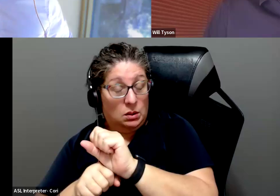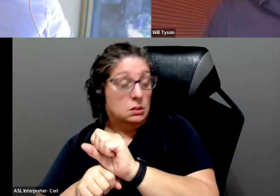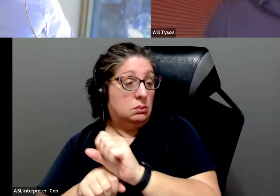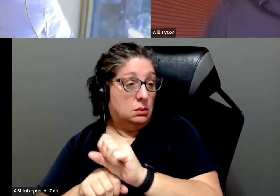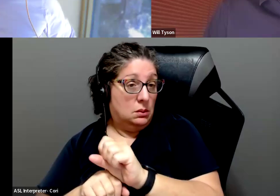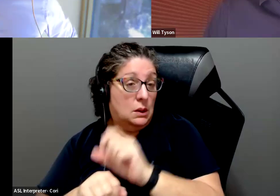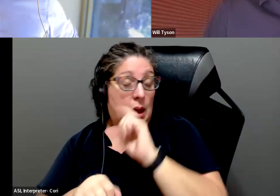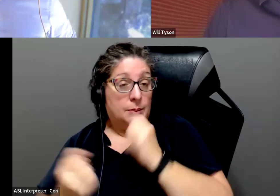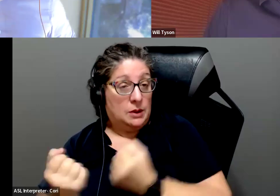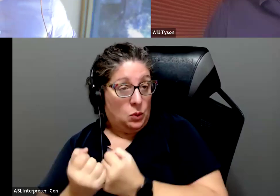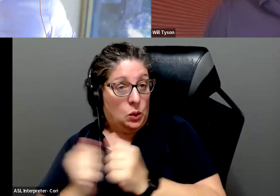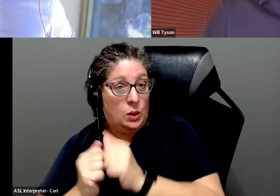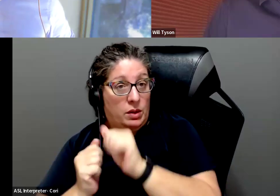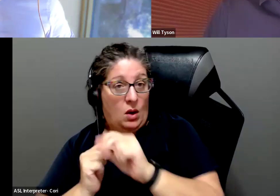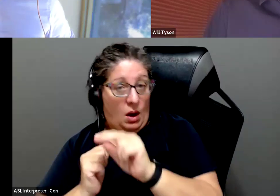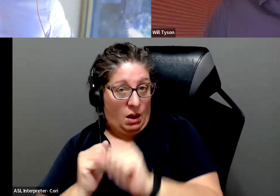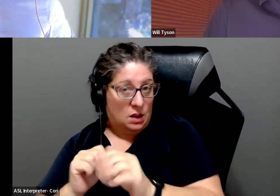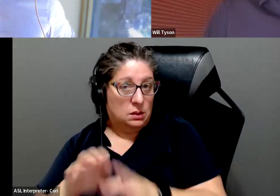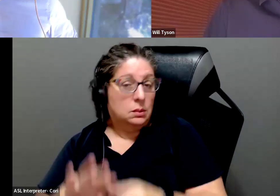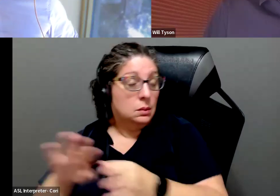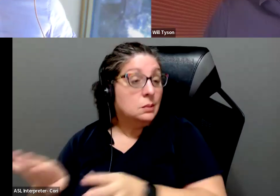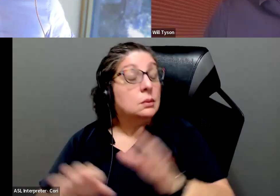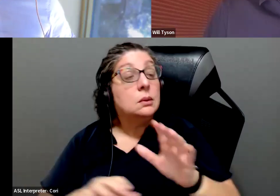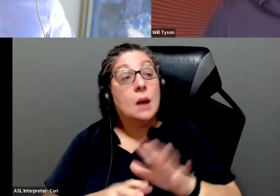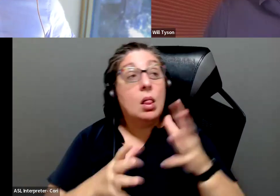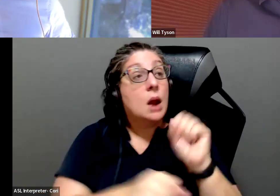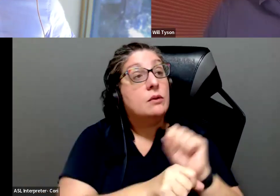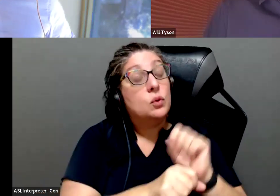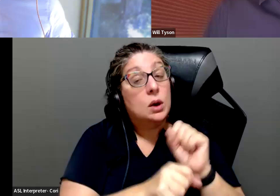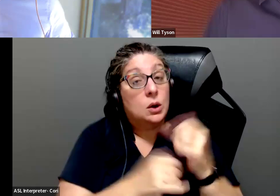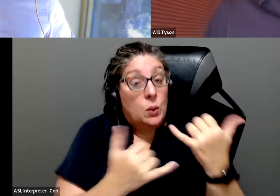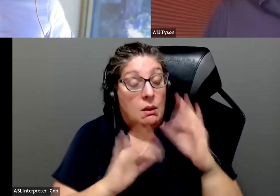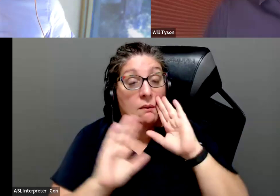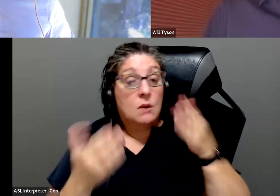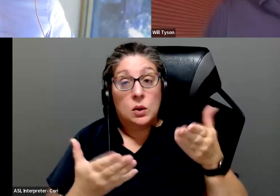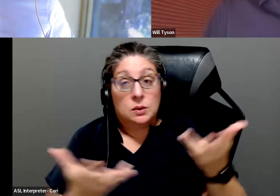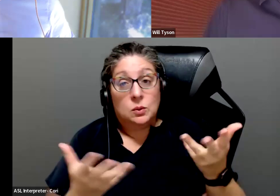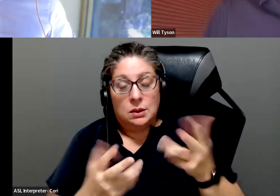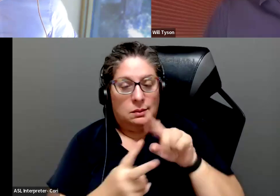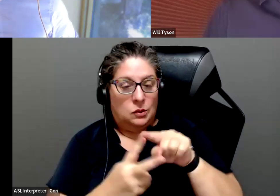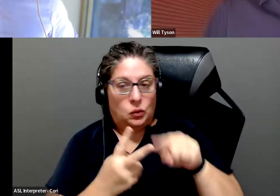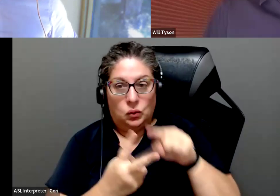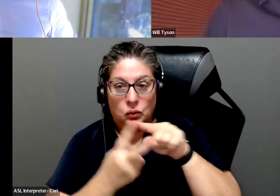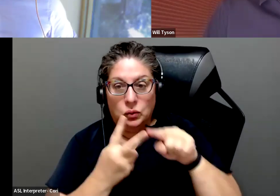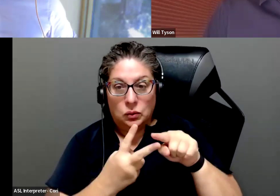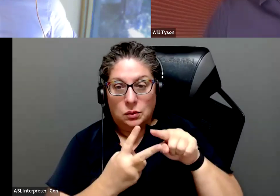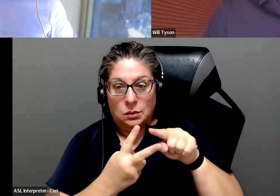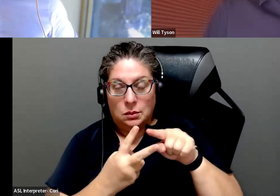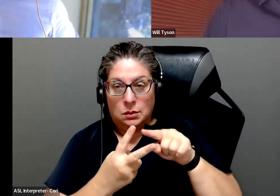supporting with Anna on the call. A lot of my work right now is kind of falling into two buckets.